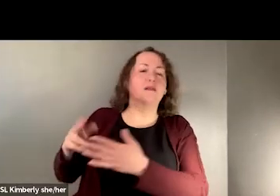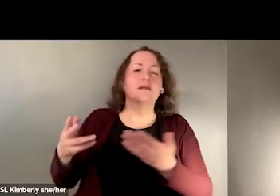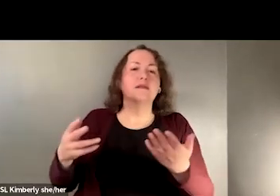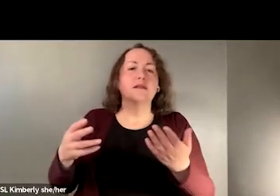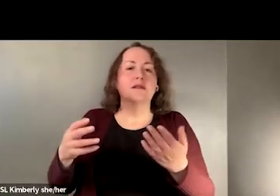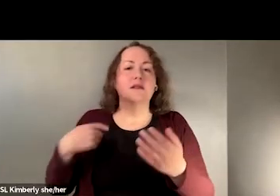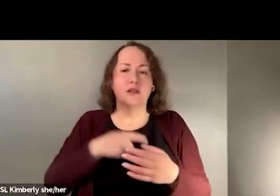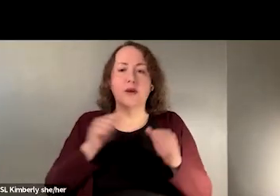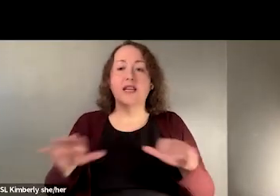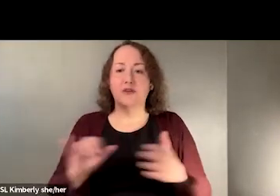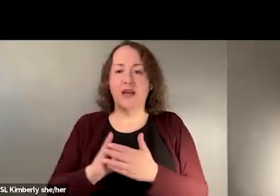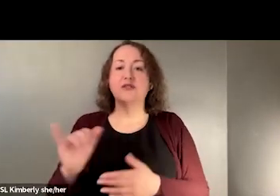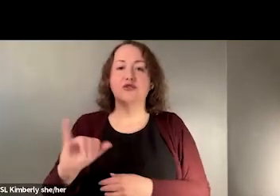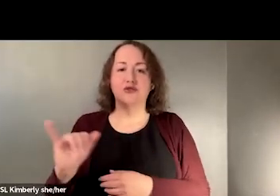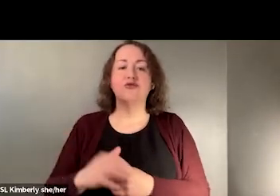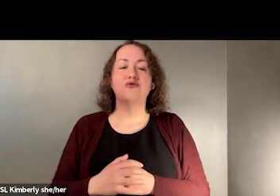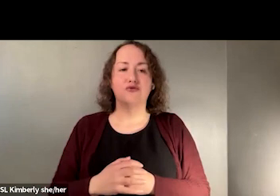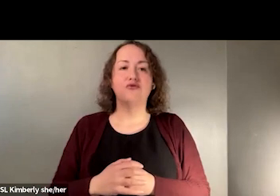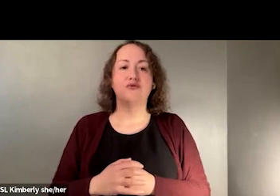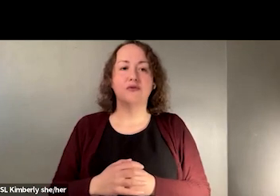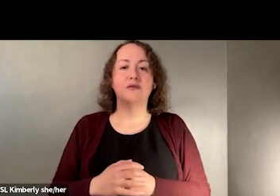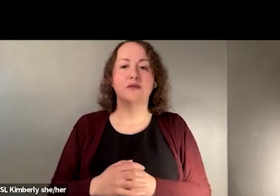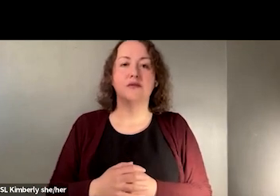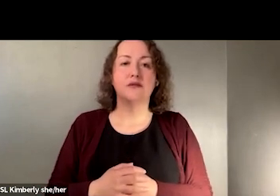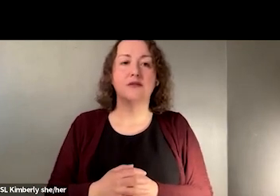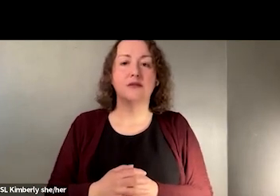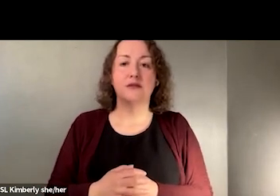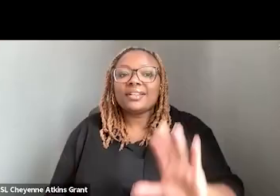So let's start. What is SciENcv? This is our tenth anniversary.